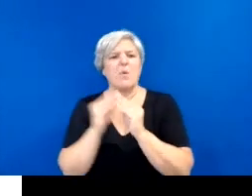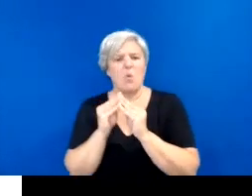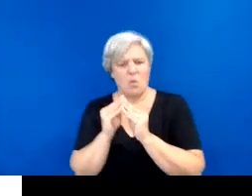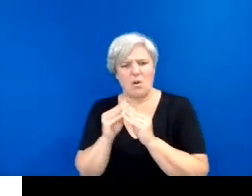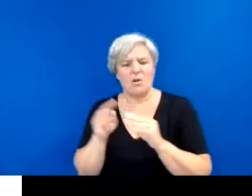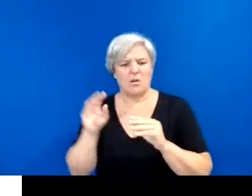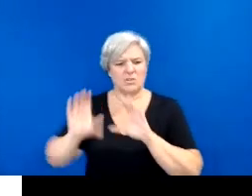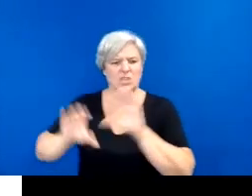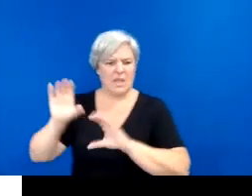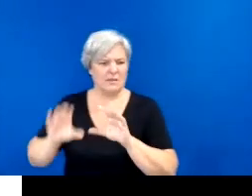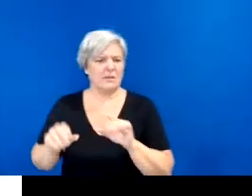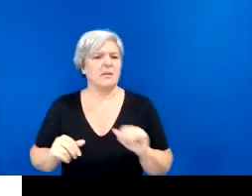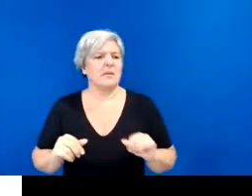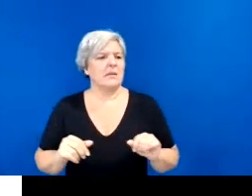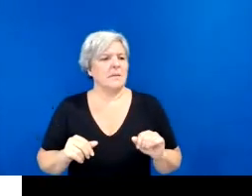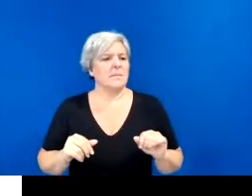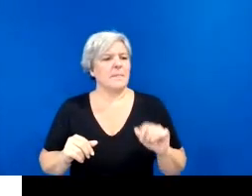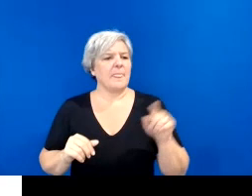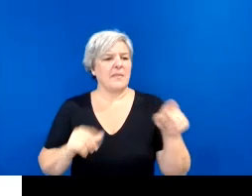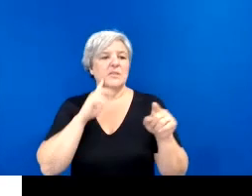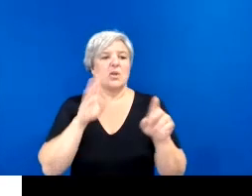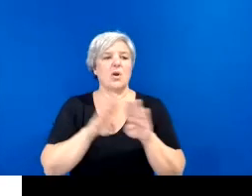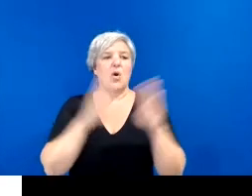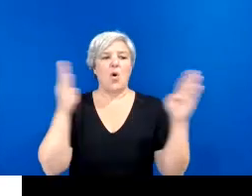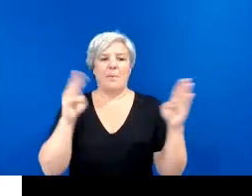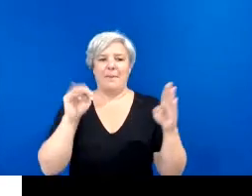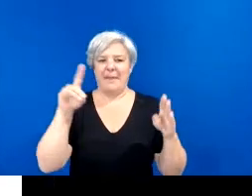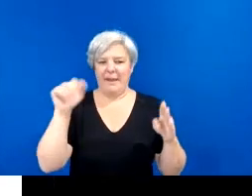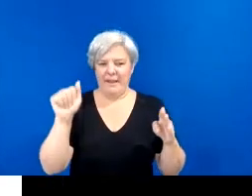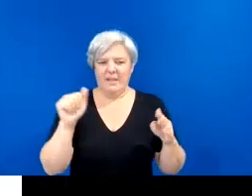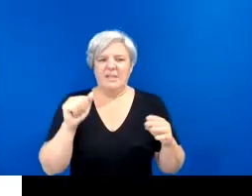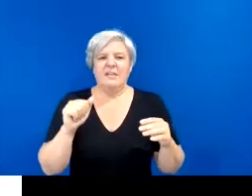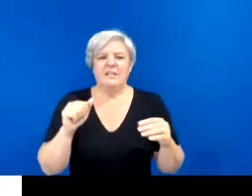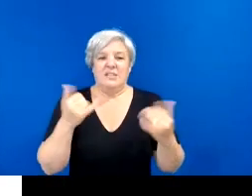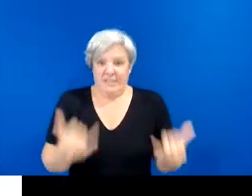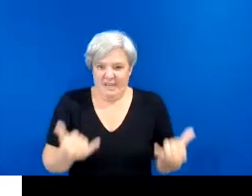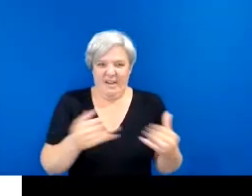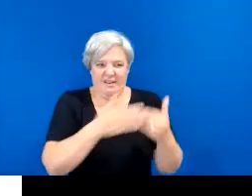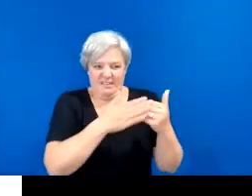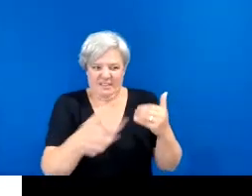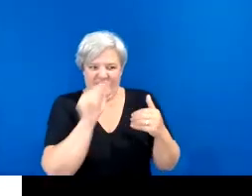So these are open media collections. And so now all of the resources that I'm talking about at this point, you will find, oh,